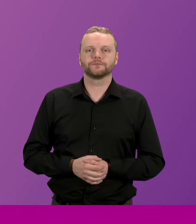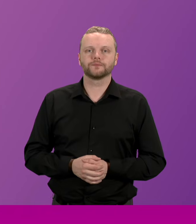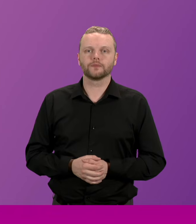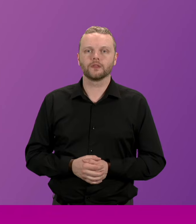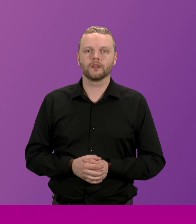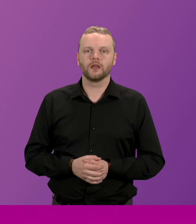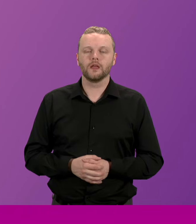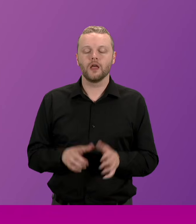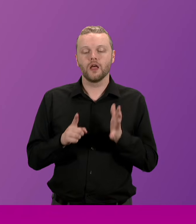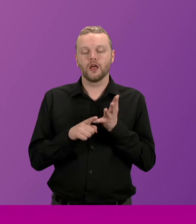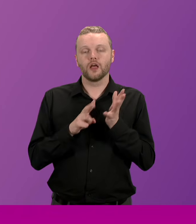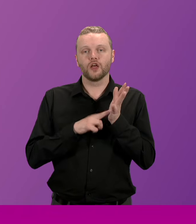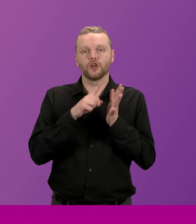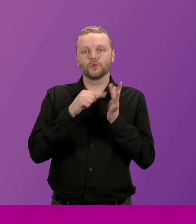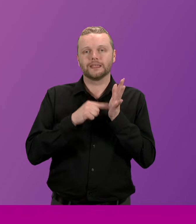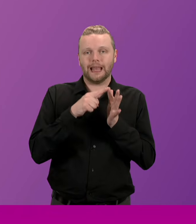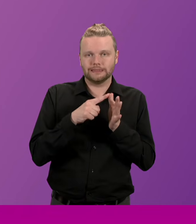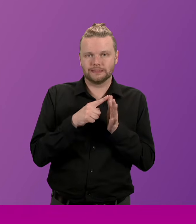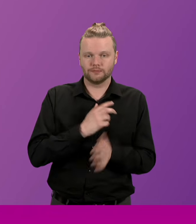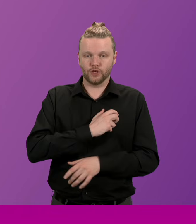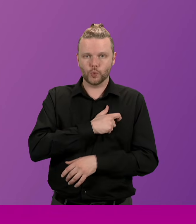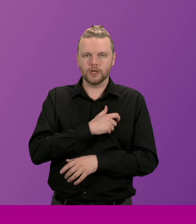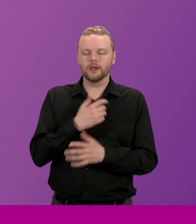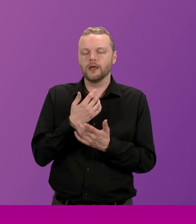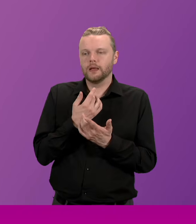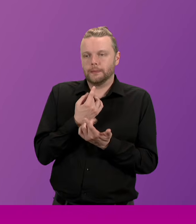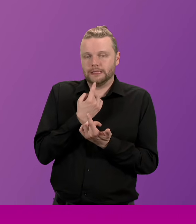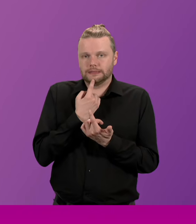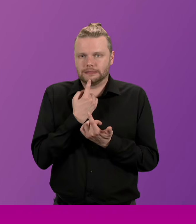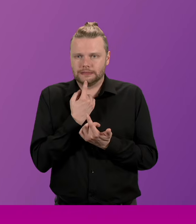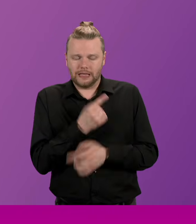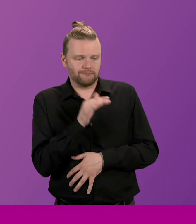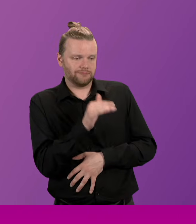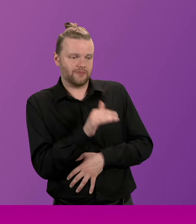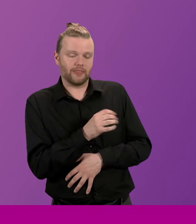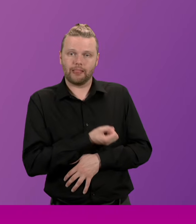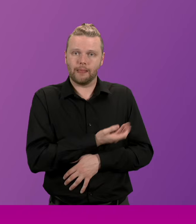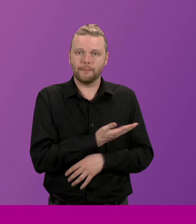Unite the union has rightly called out the Labour Westminster Government for